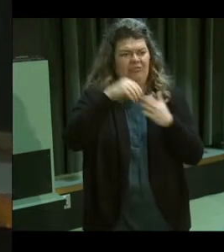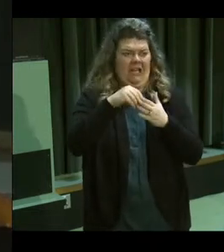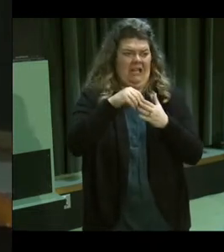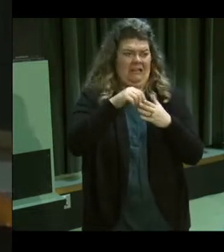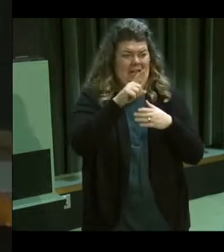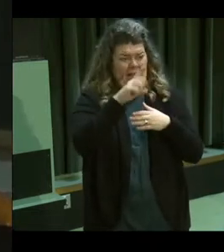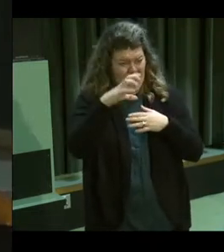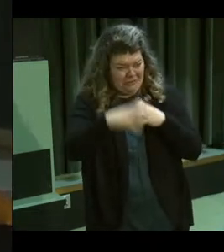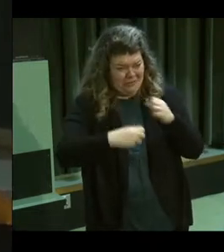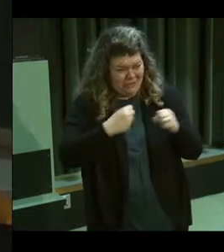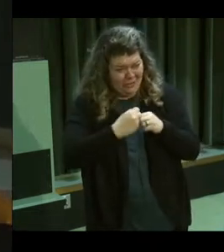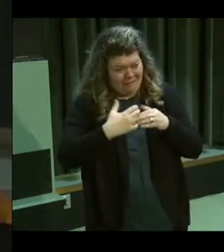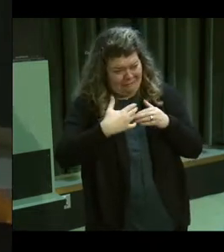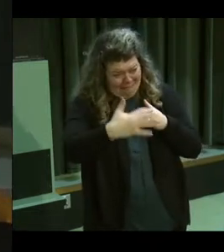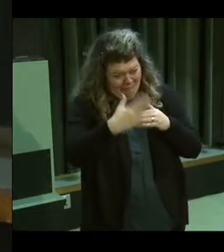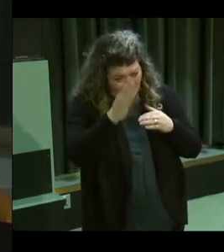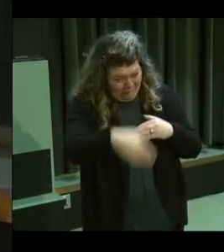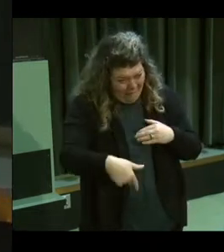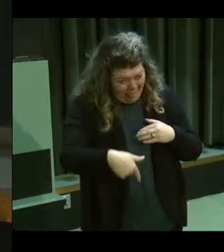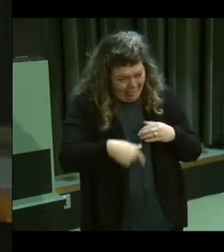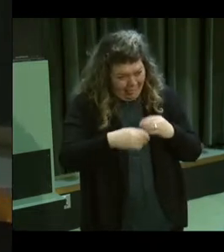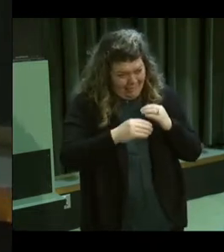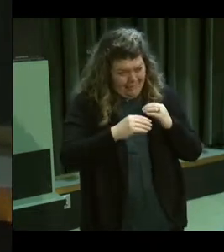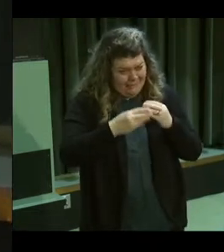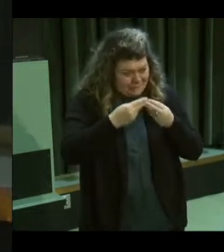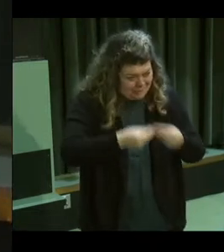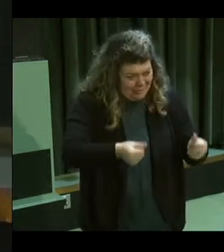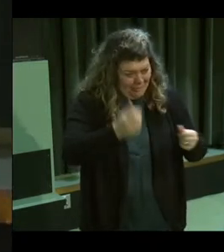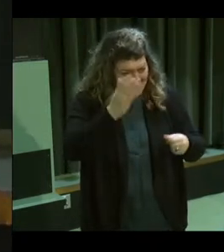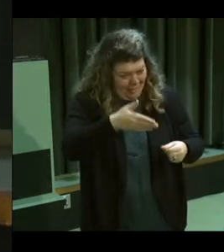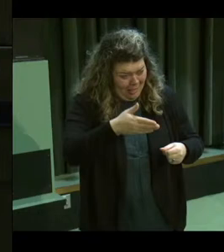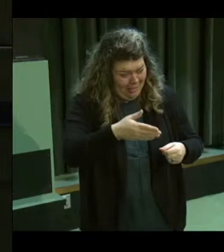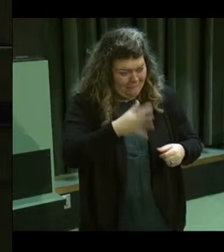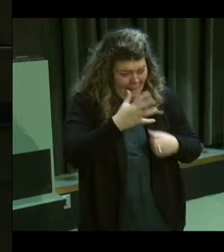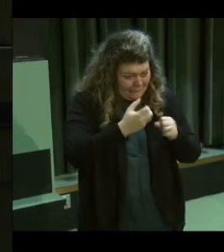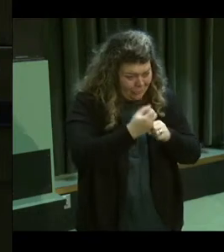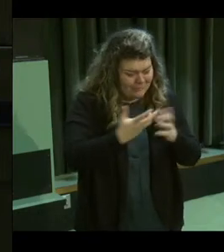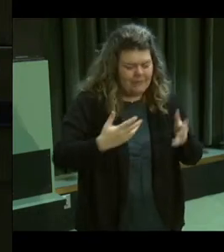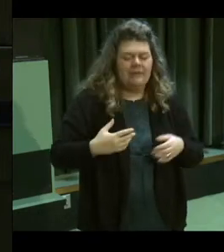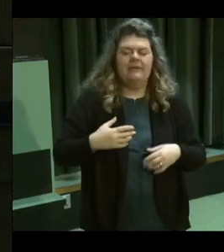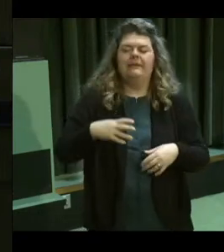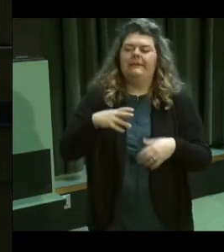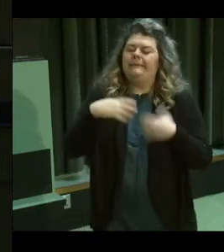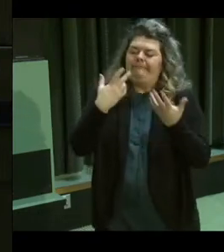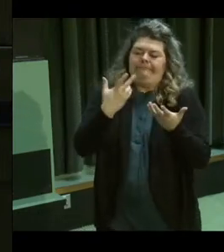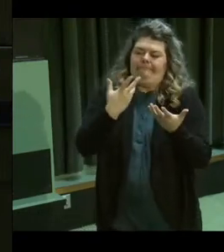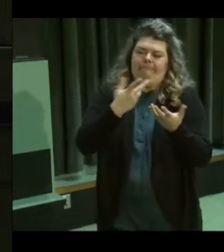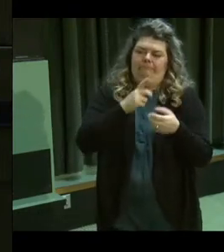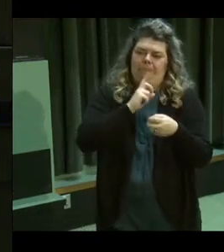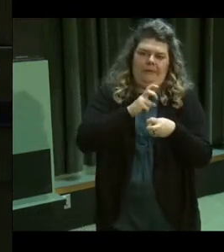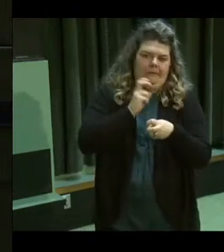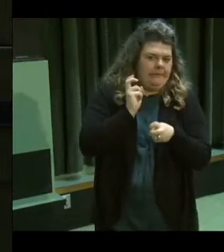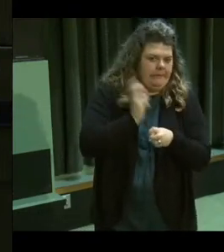know, 100 years, ten, five